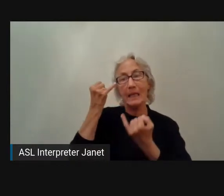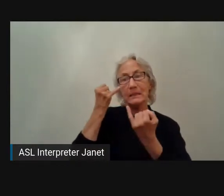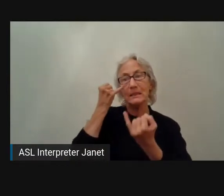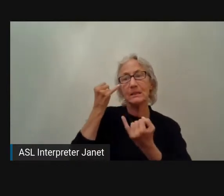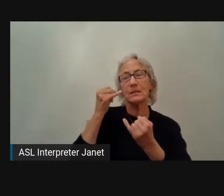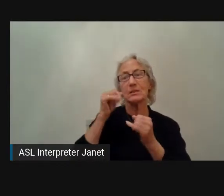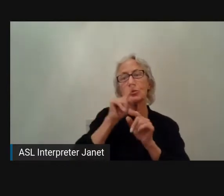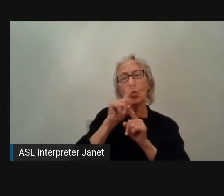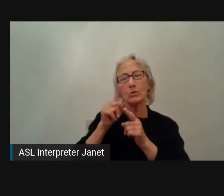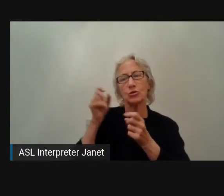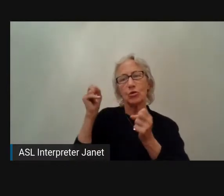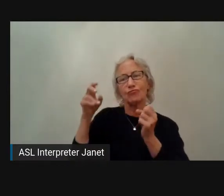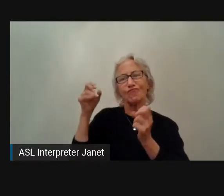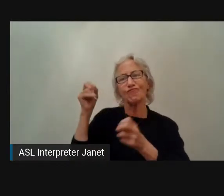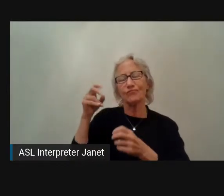at the end of the session and use the ideas section